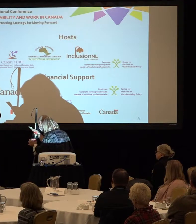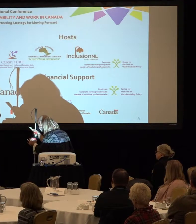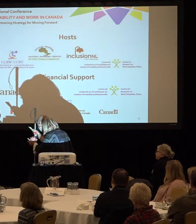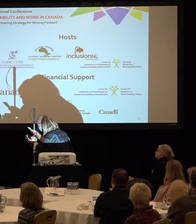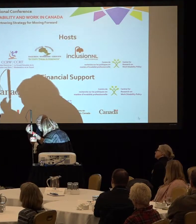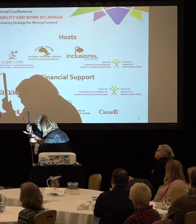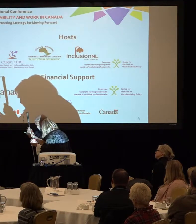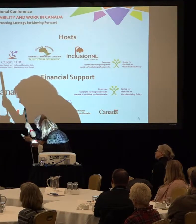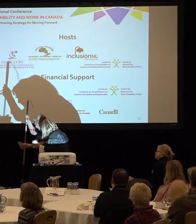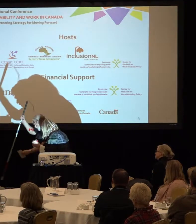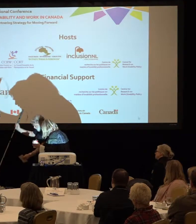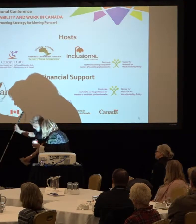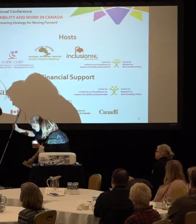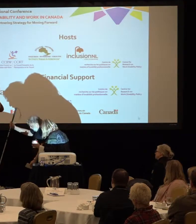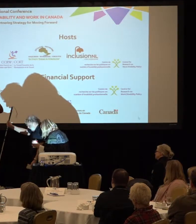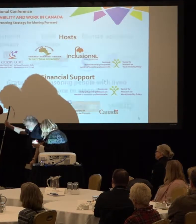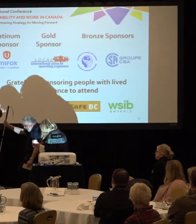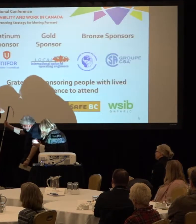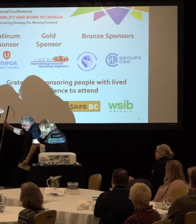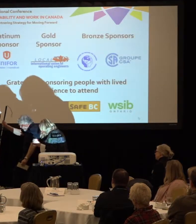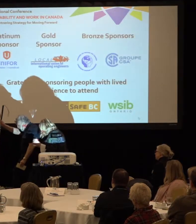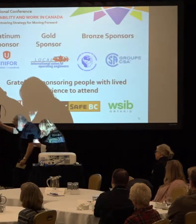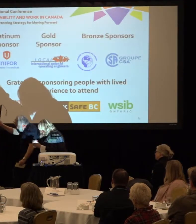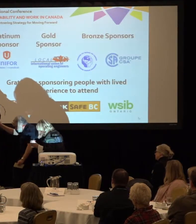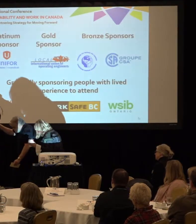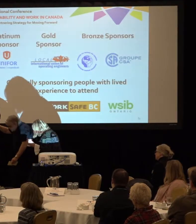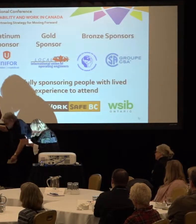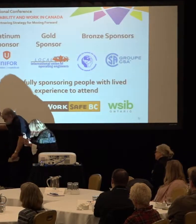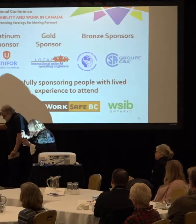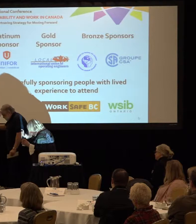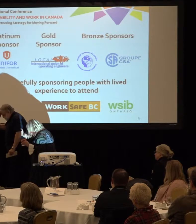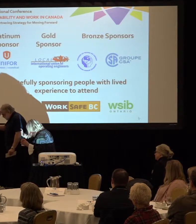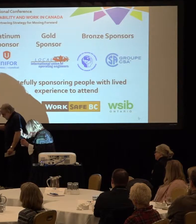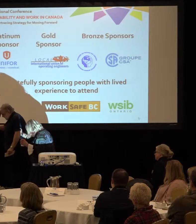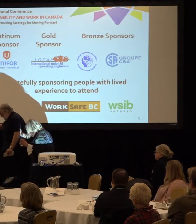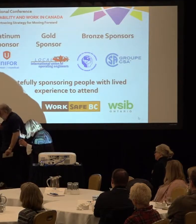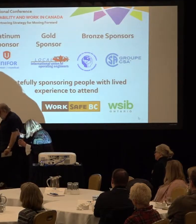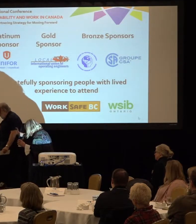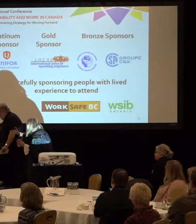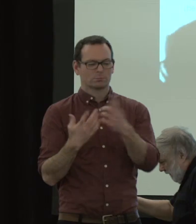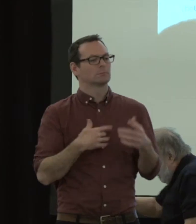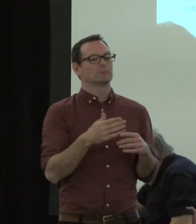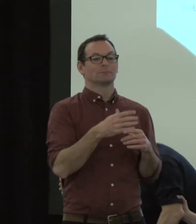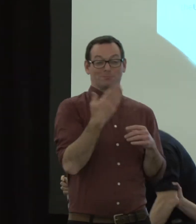job was to transform our services from being a sheltered workshop to a